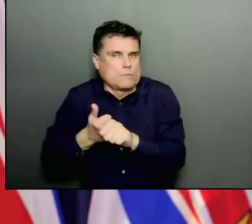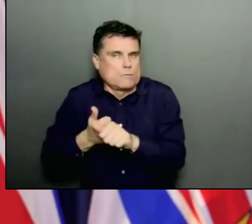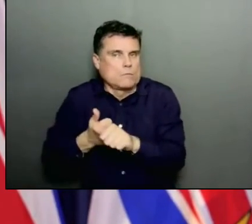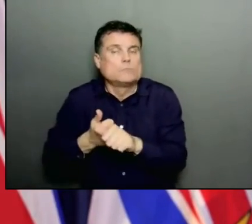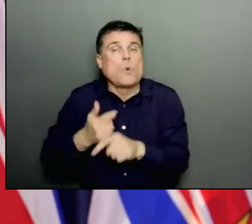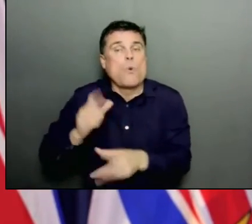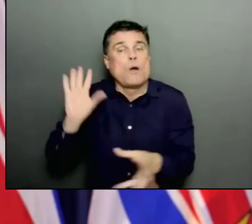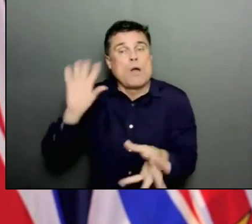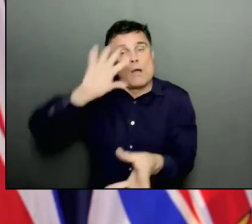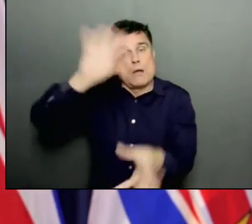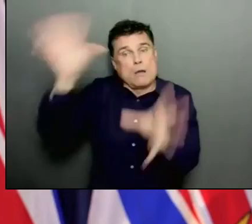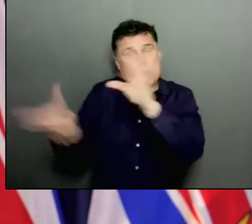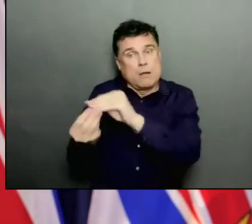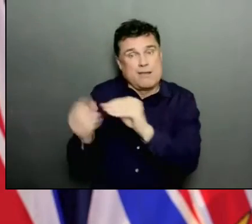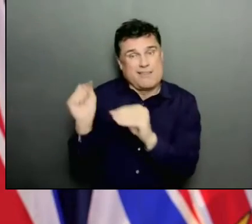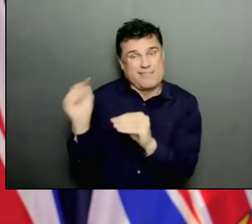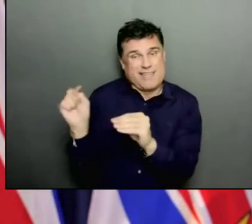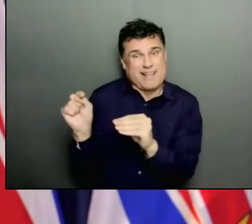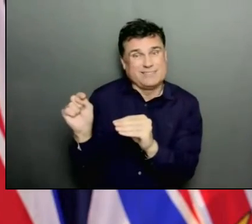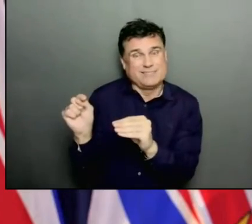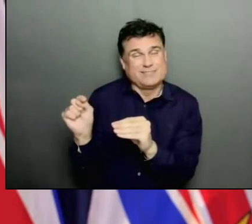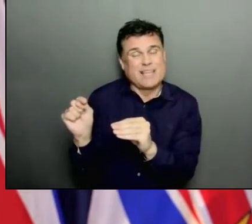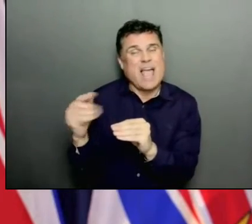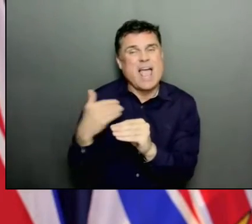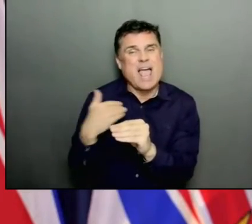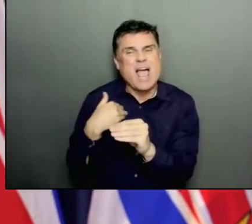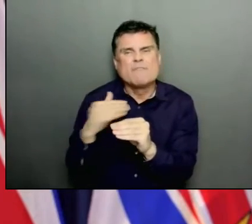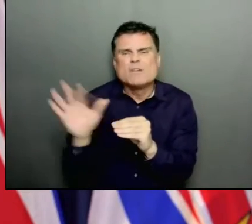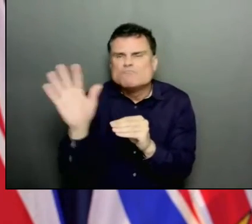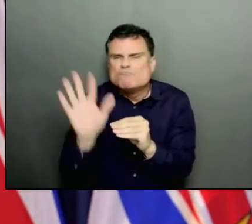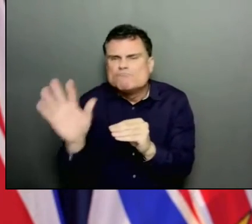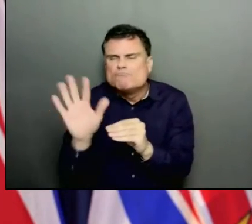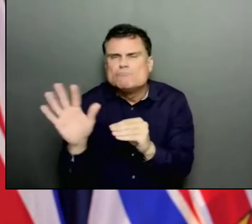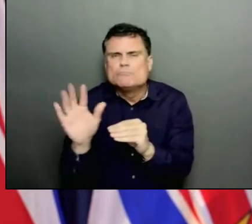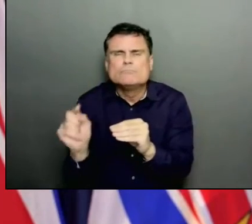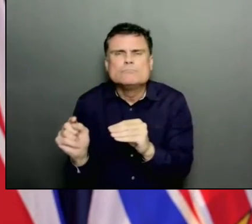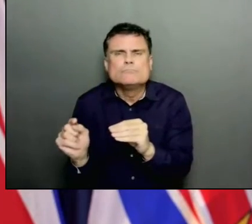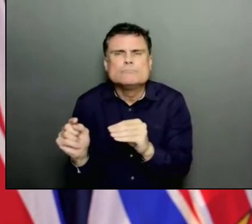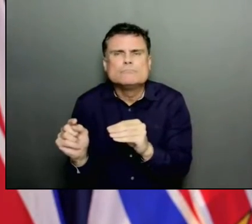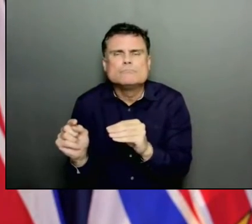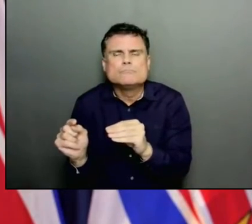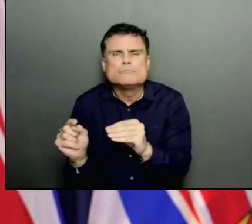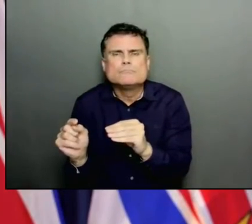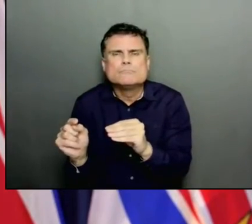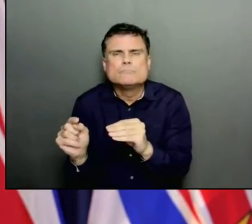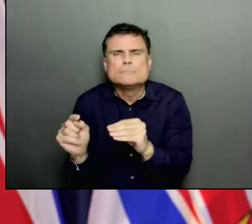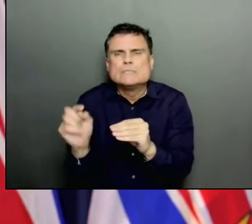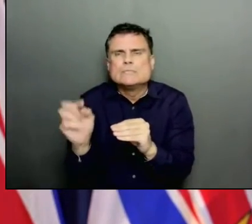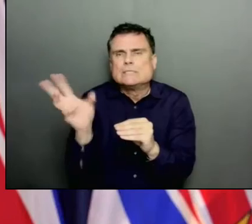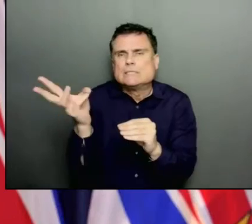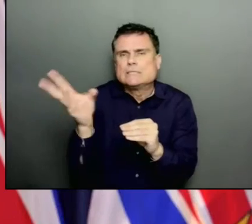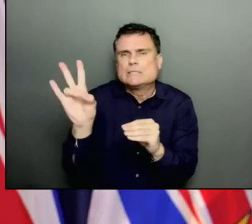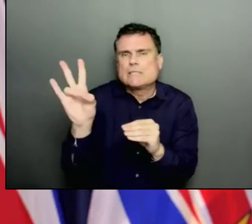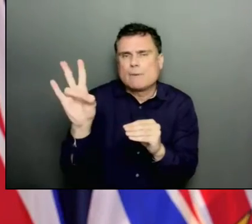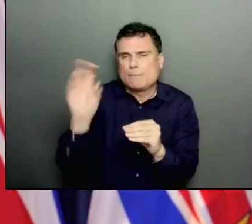interested in the convention centre that beds in the convention centre are not included in any of those numbers.